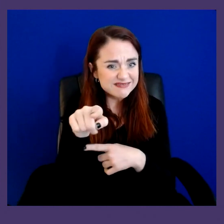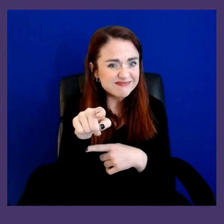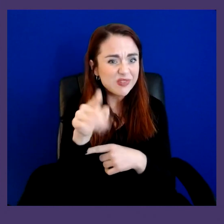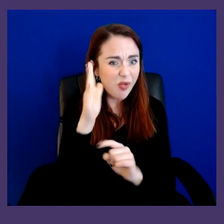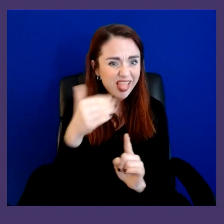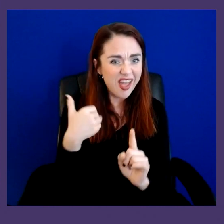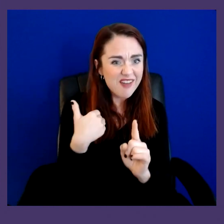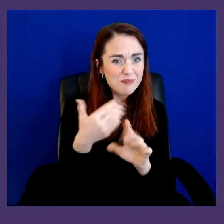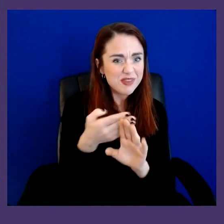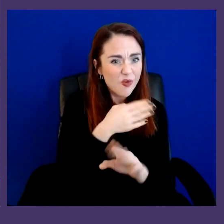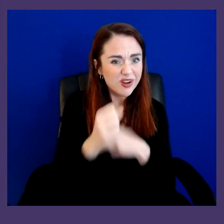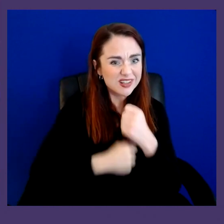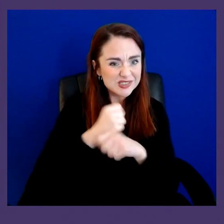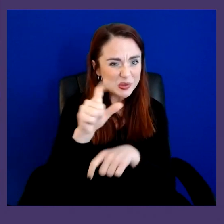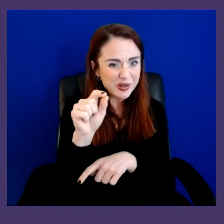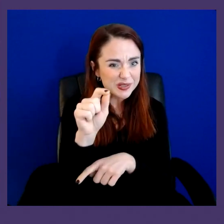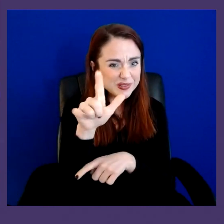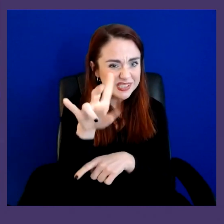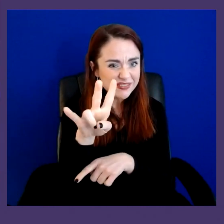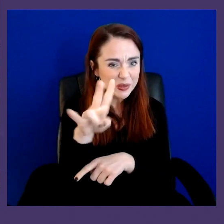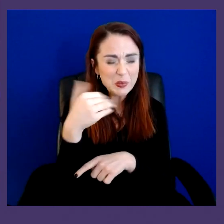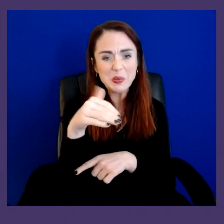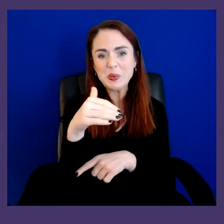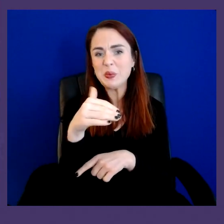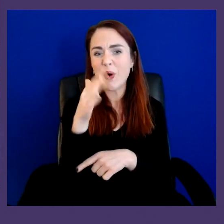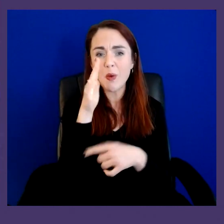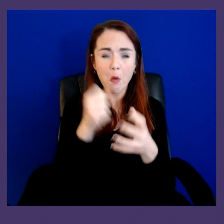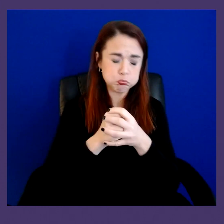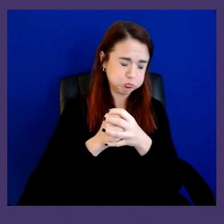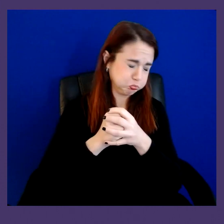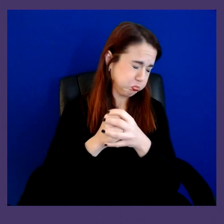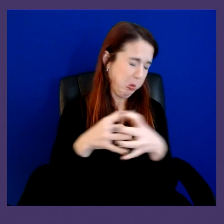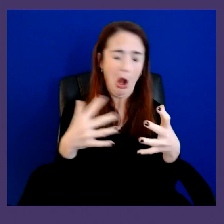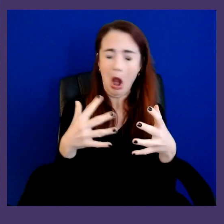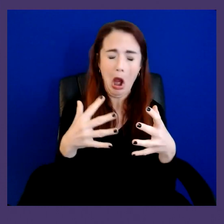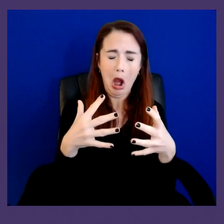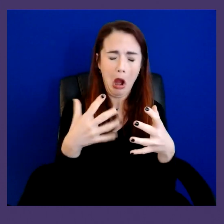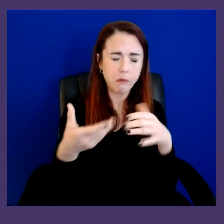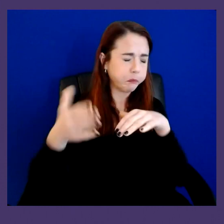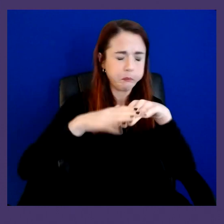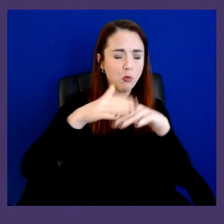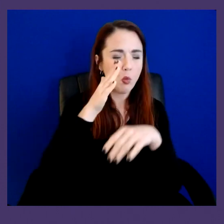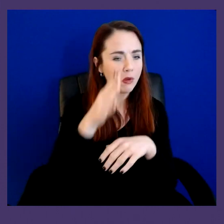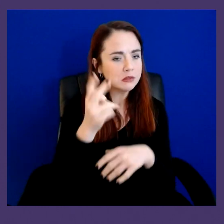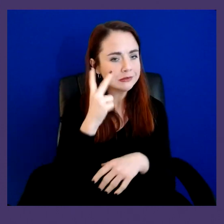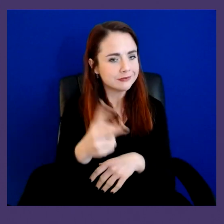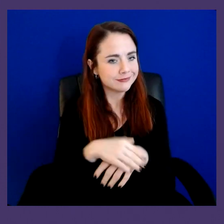So we're going to see a huge increase in these devices, and then if you go into a place